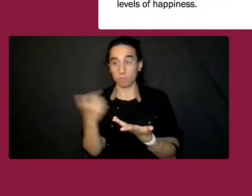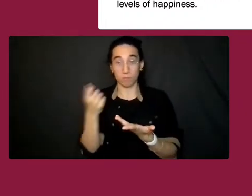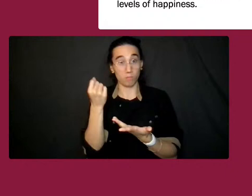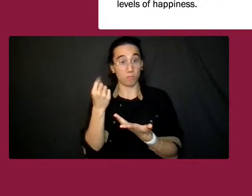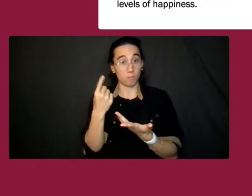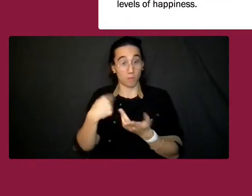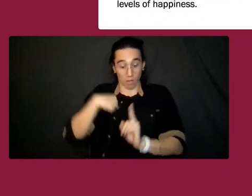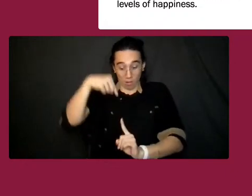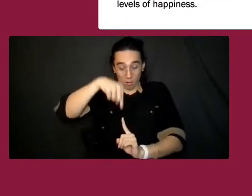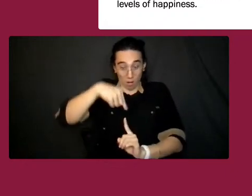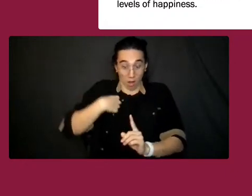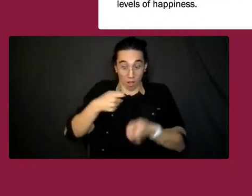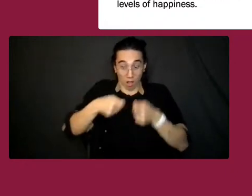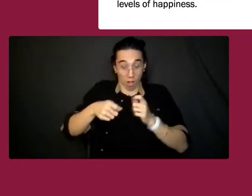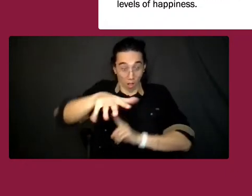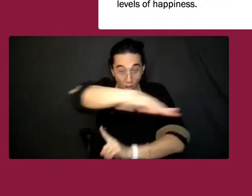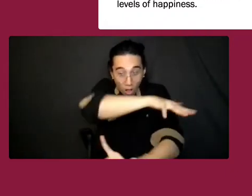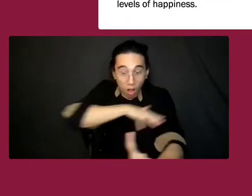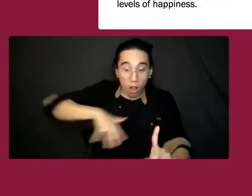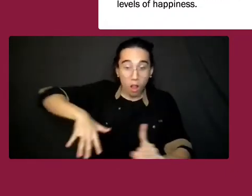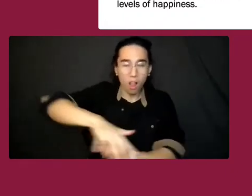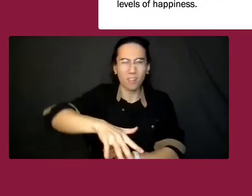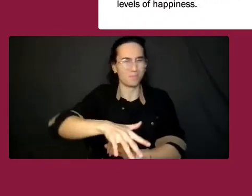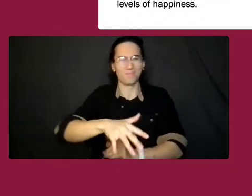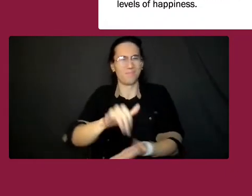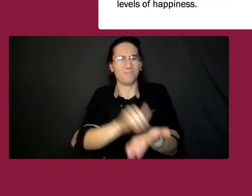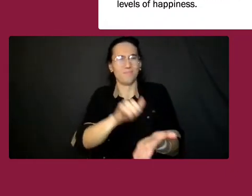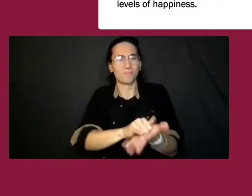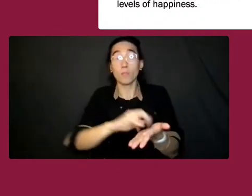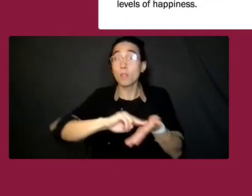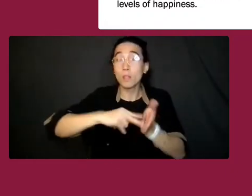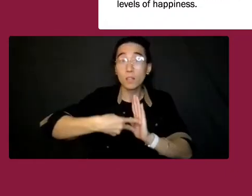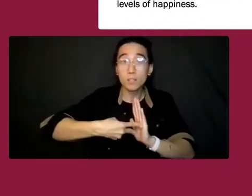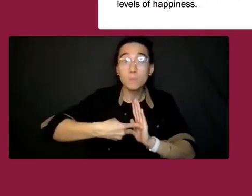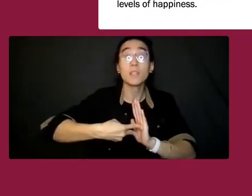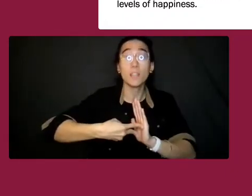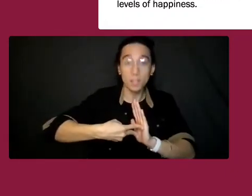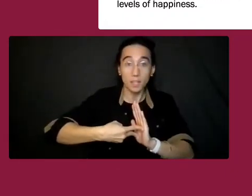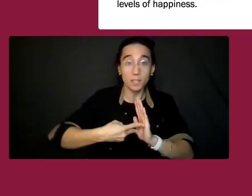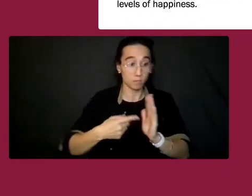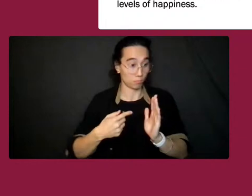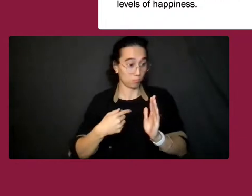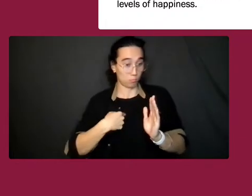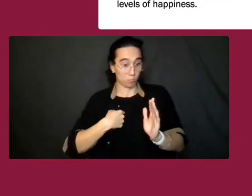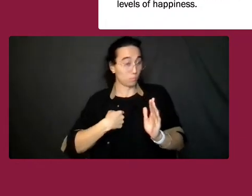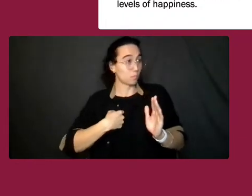In sum, finding happiness in the world is possible but only temporary and